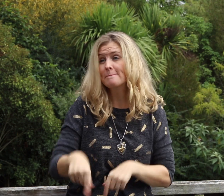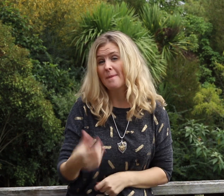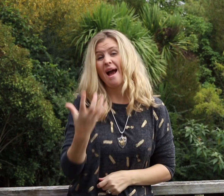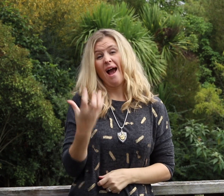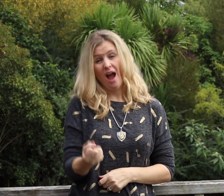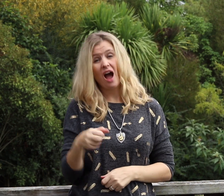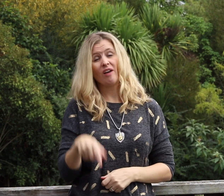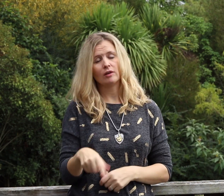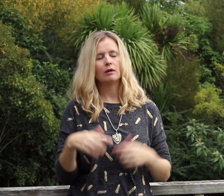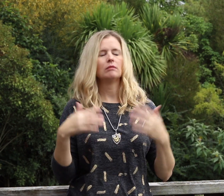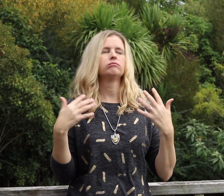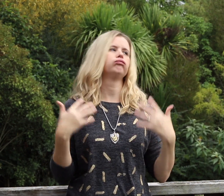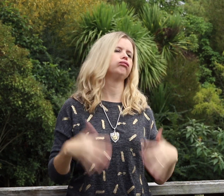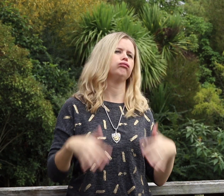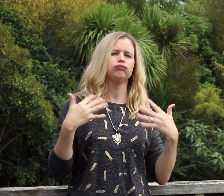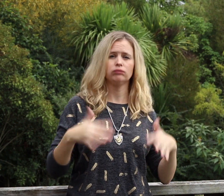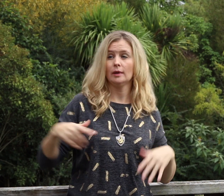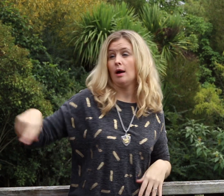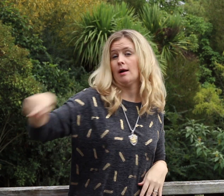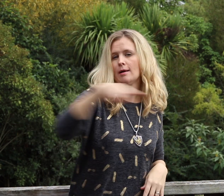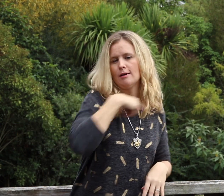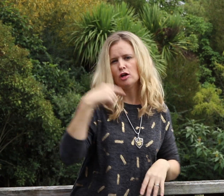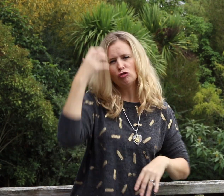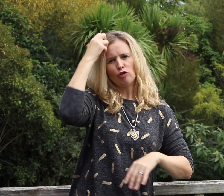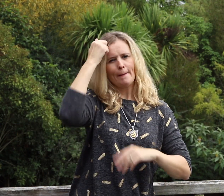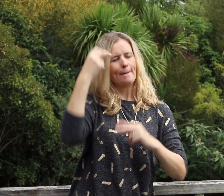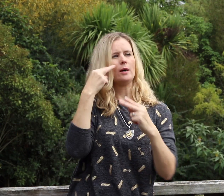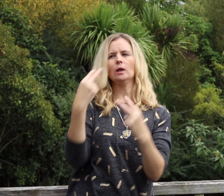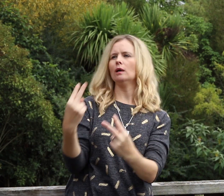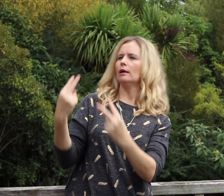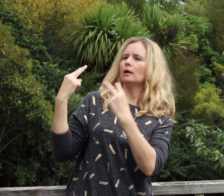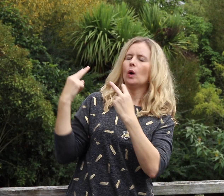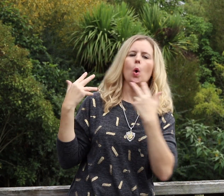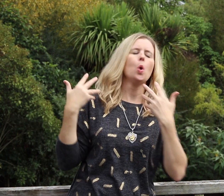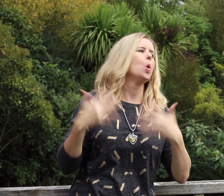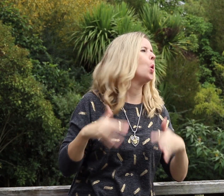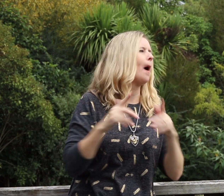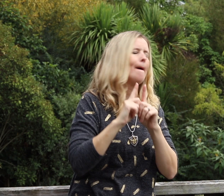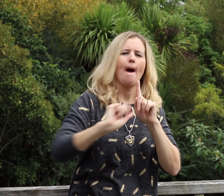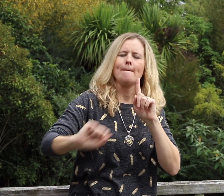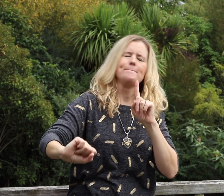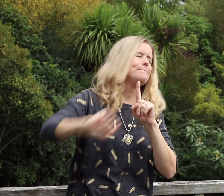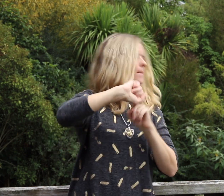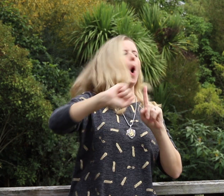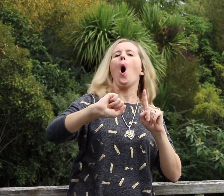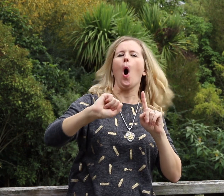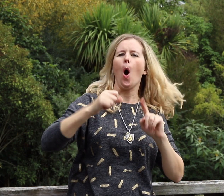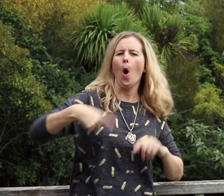with the pandemic hitting many countries, including New Zealand.